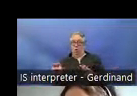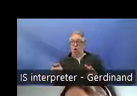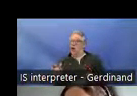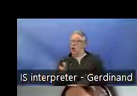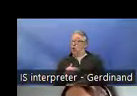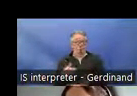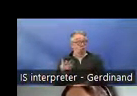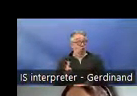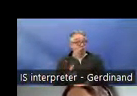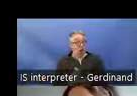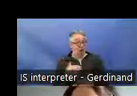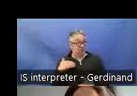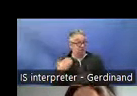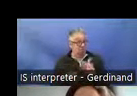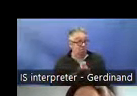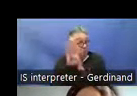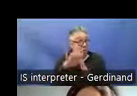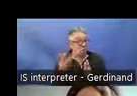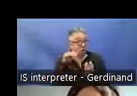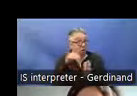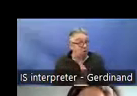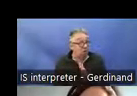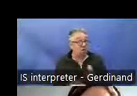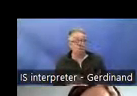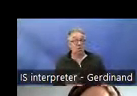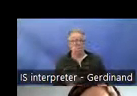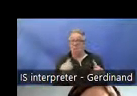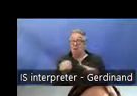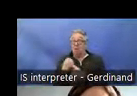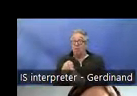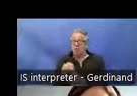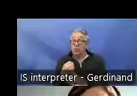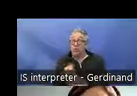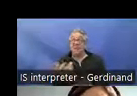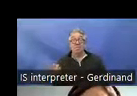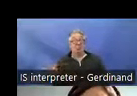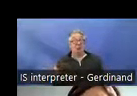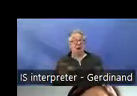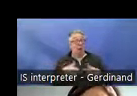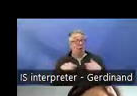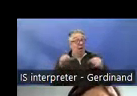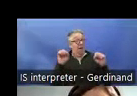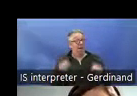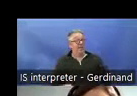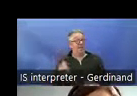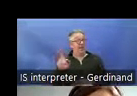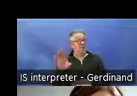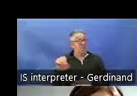are we how we are advocating and supporting OPDs to do the same.